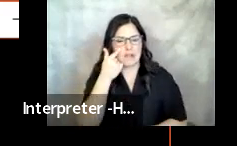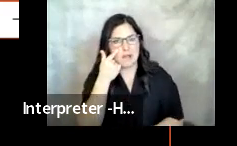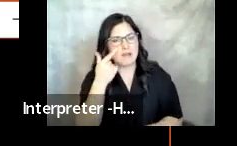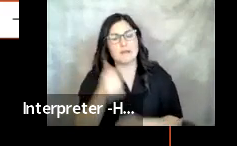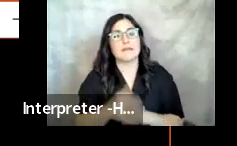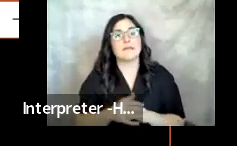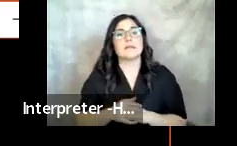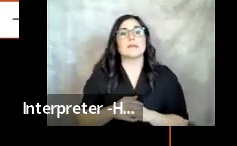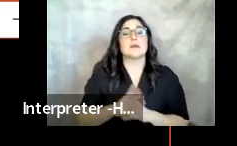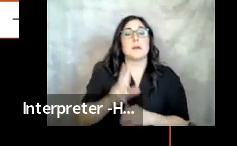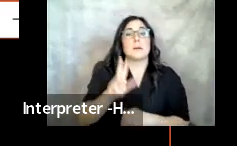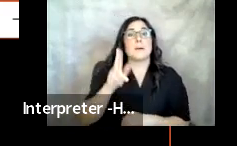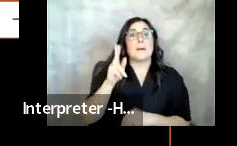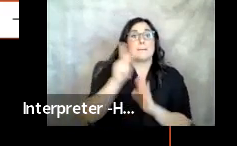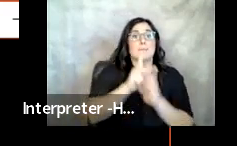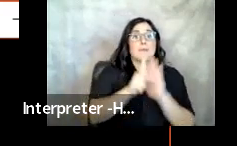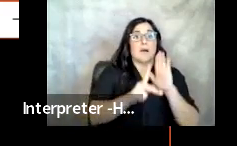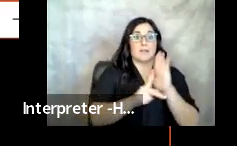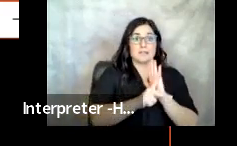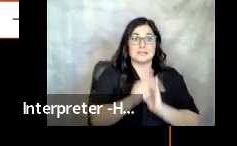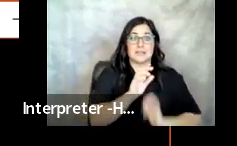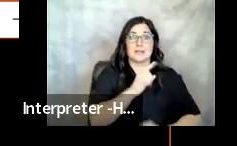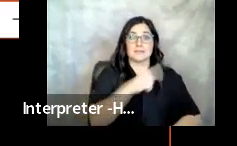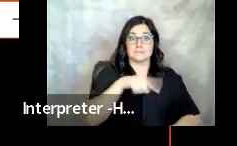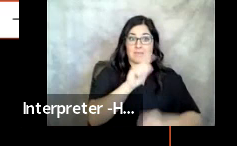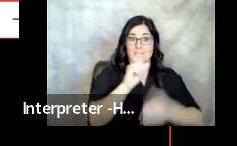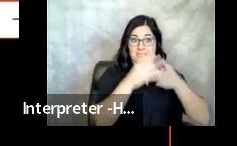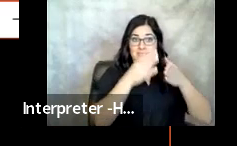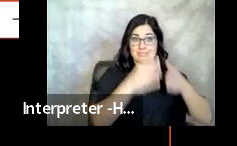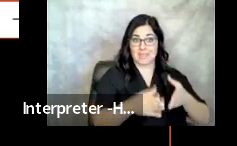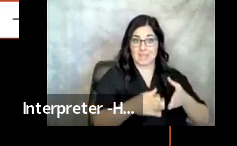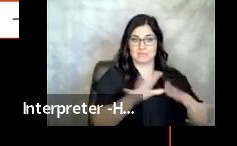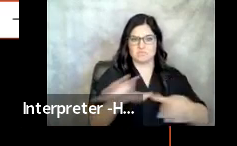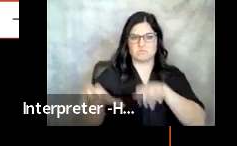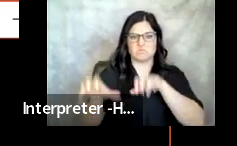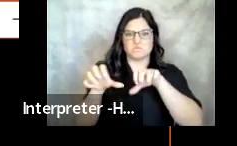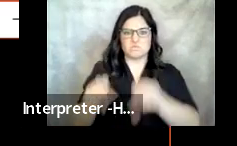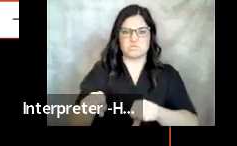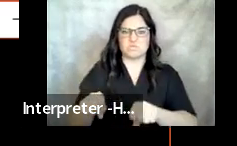The policy of the congressional. Leaders brought. A veritable overthrow of civilization.